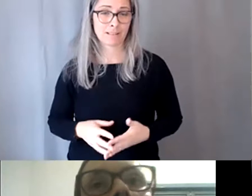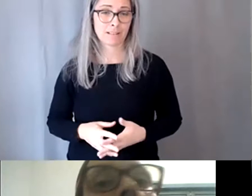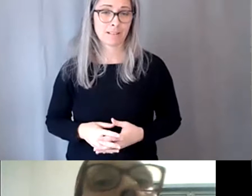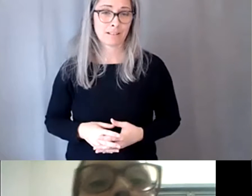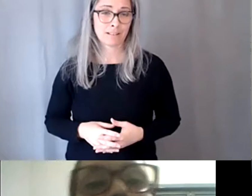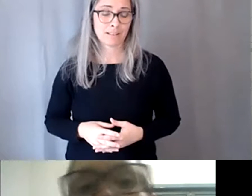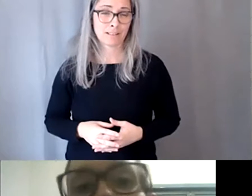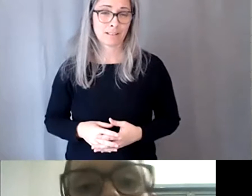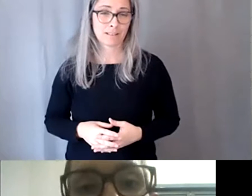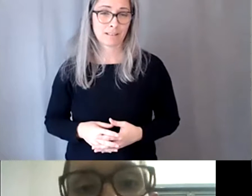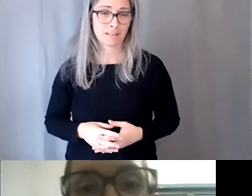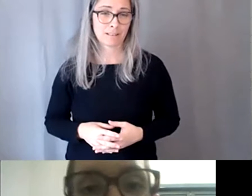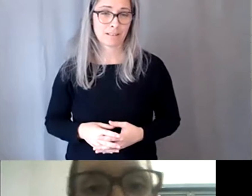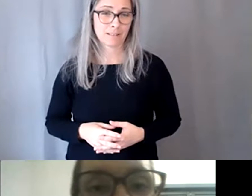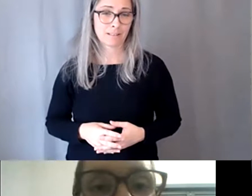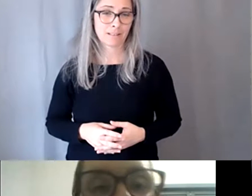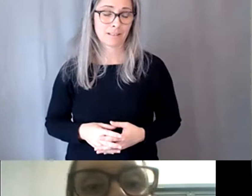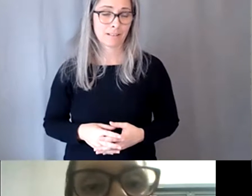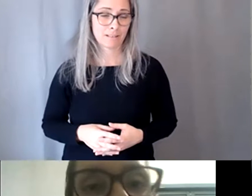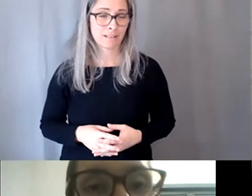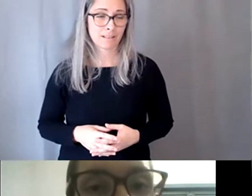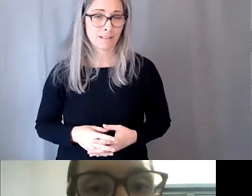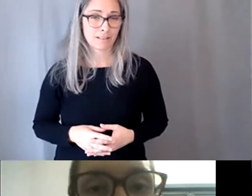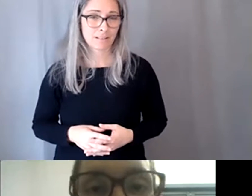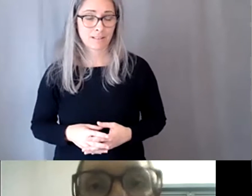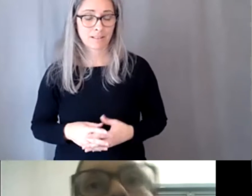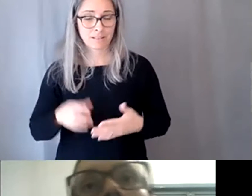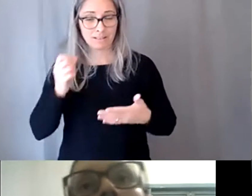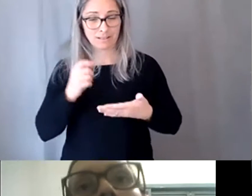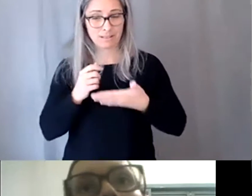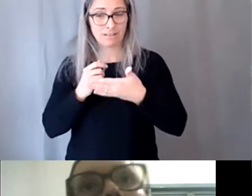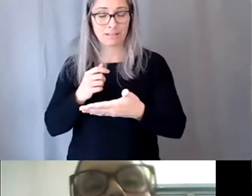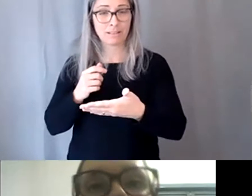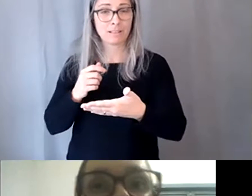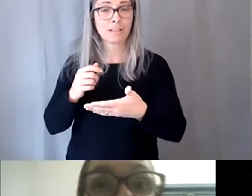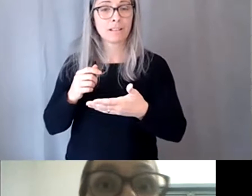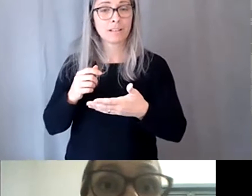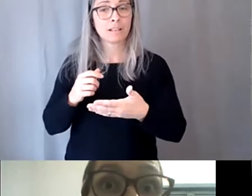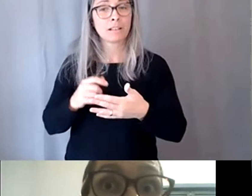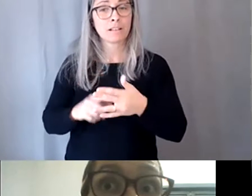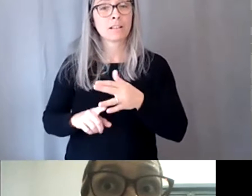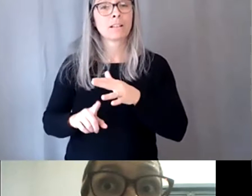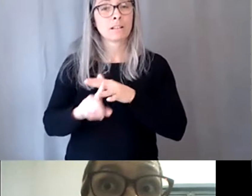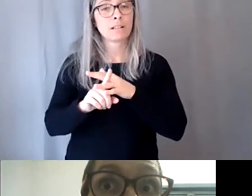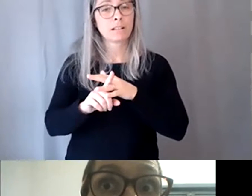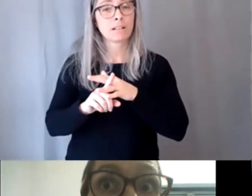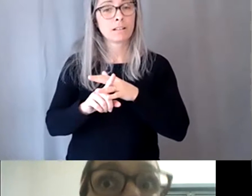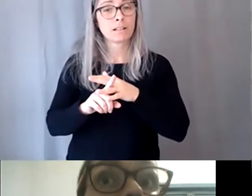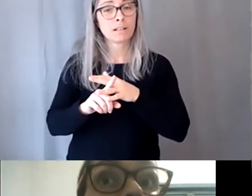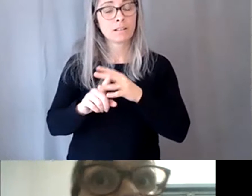in those various political conflicts and I think that